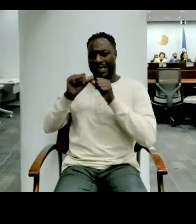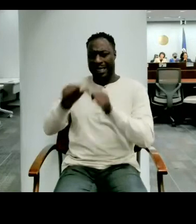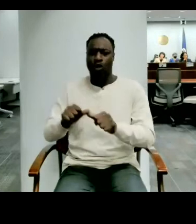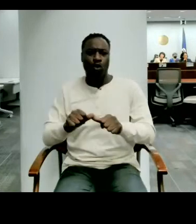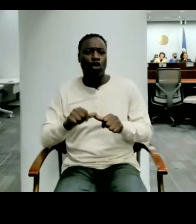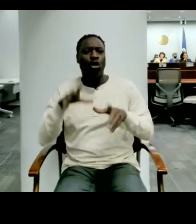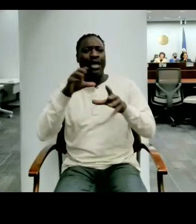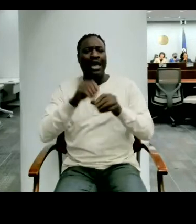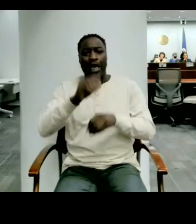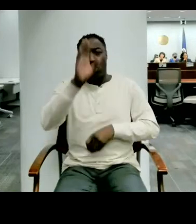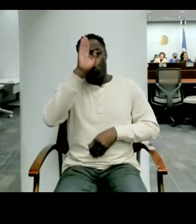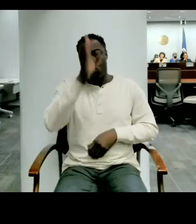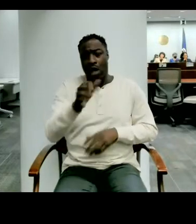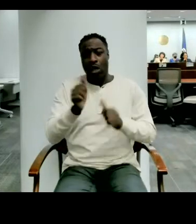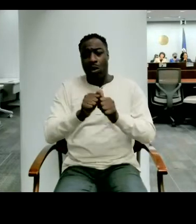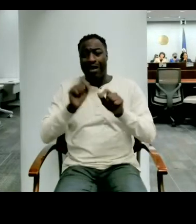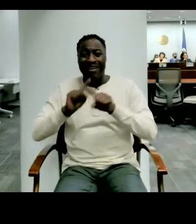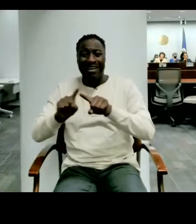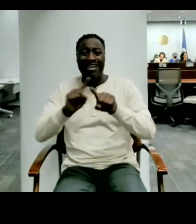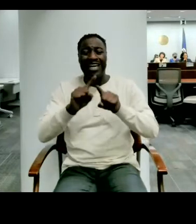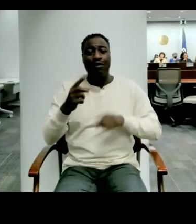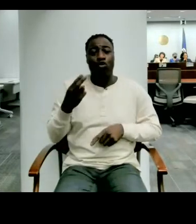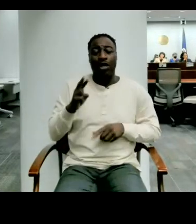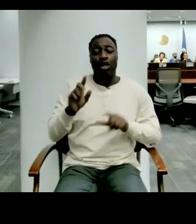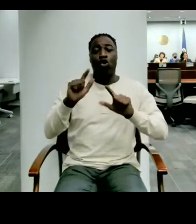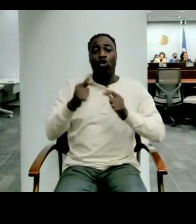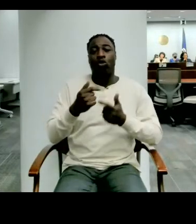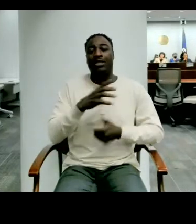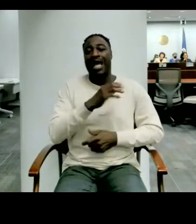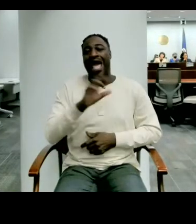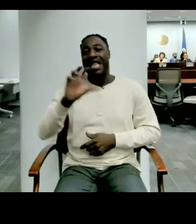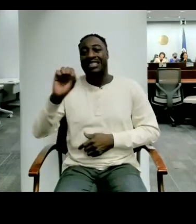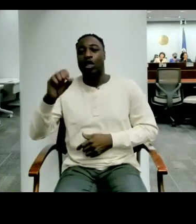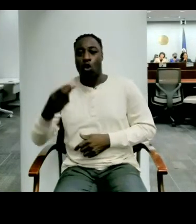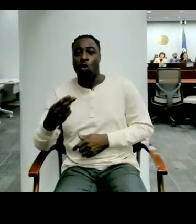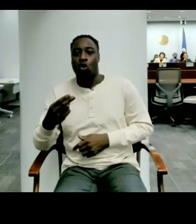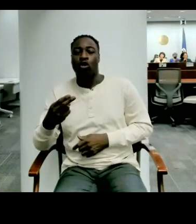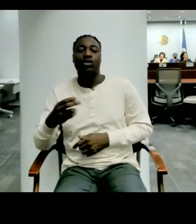directly with different religious groups and with stakeholders in these areas um there